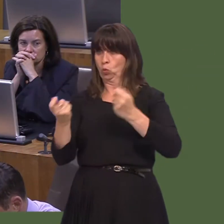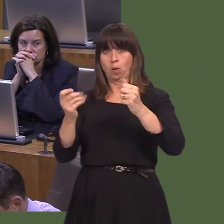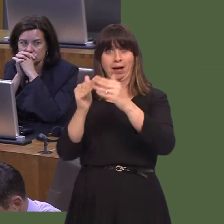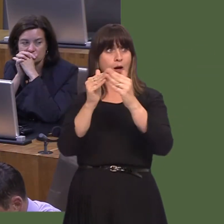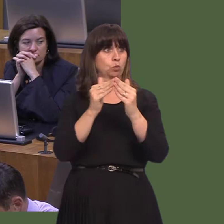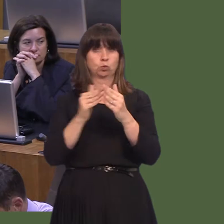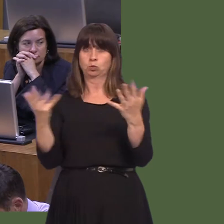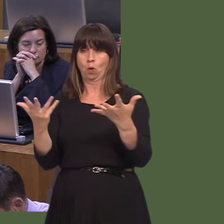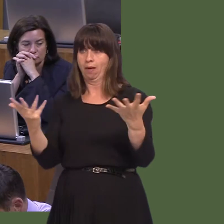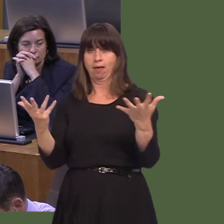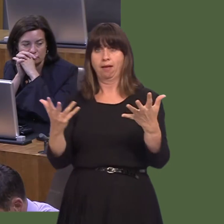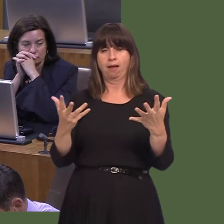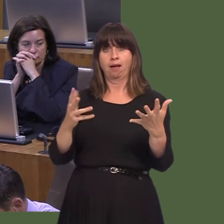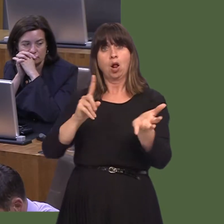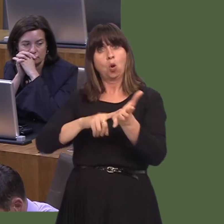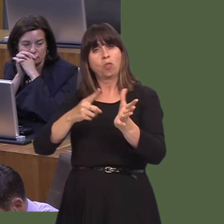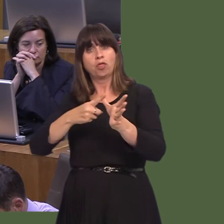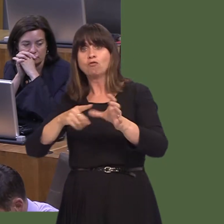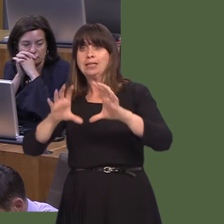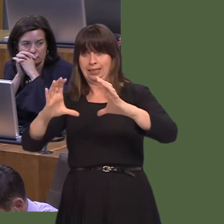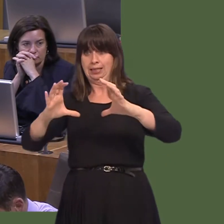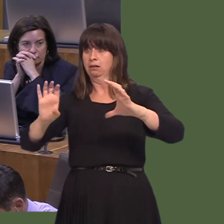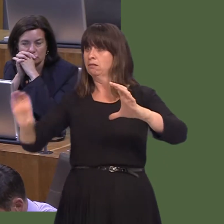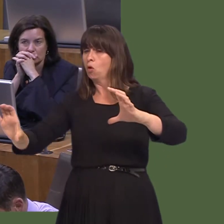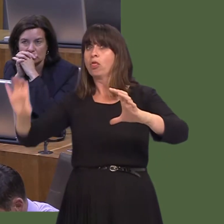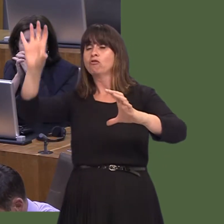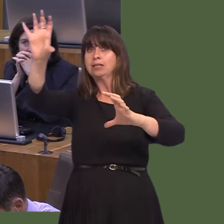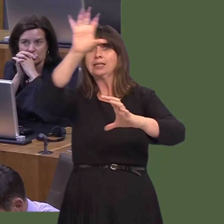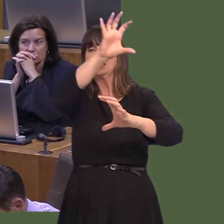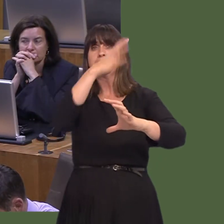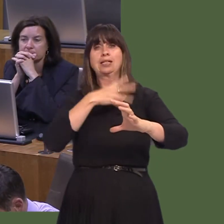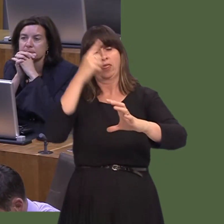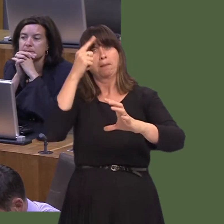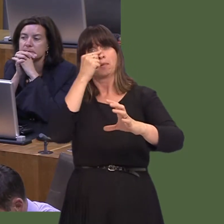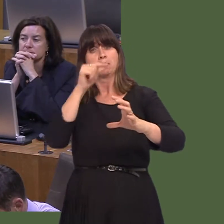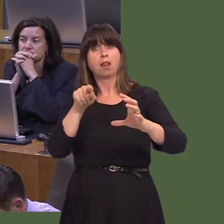to work with authorities around Cardiff in order to manage them so that people can live elsewhere as well.